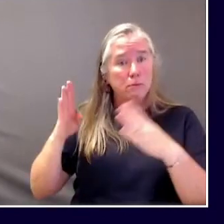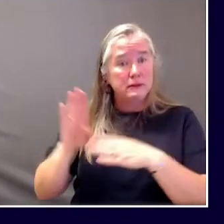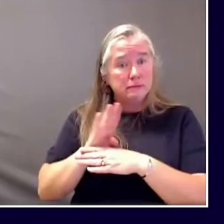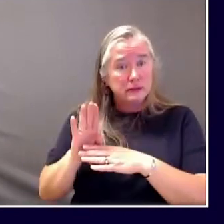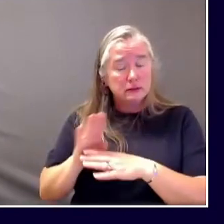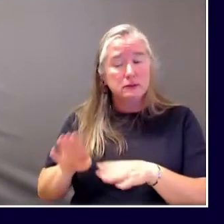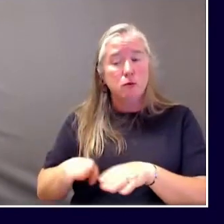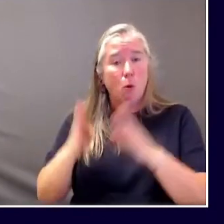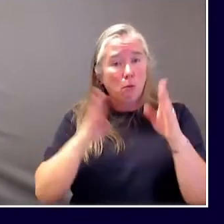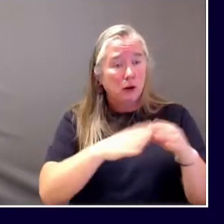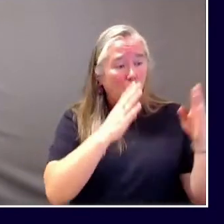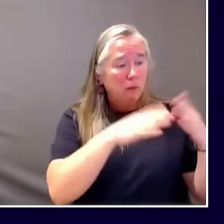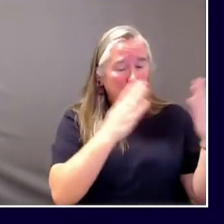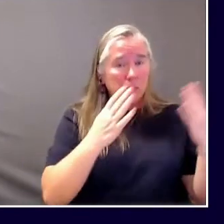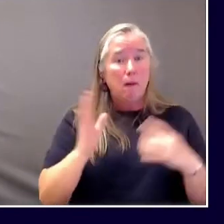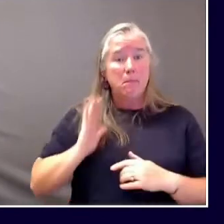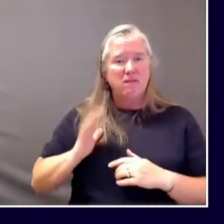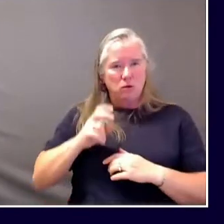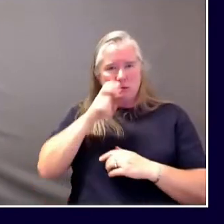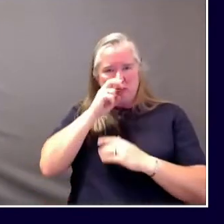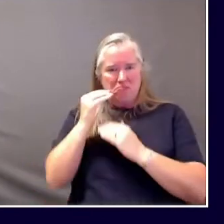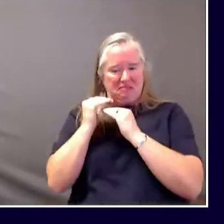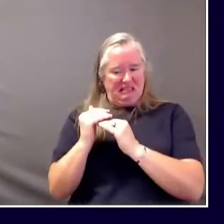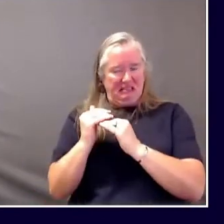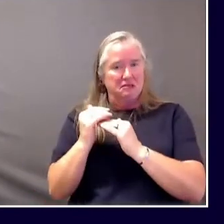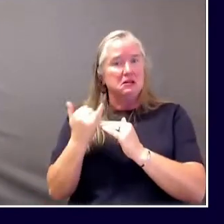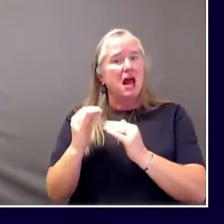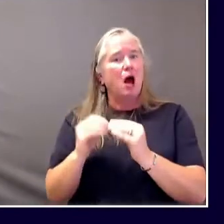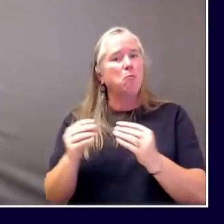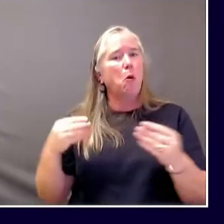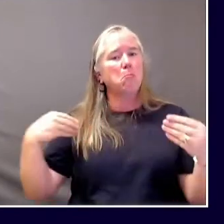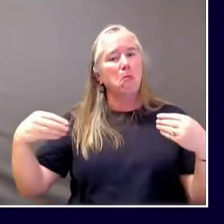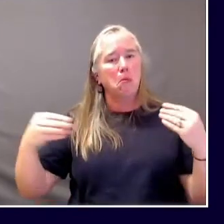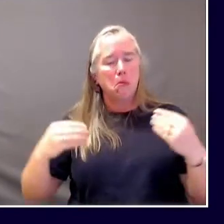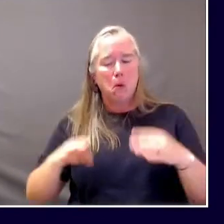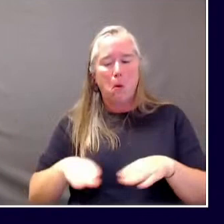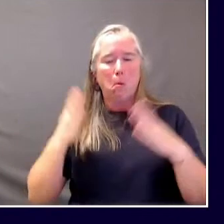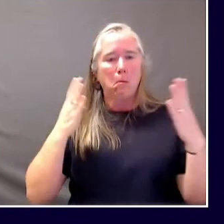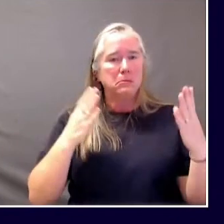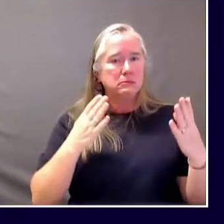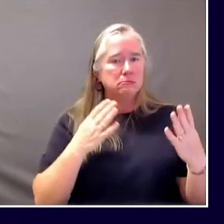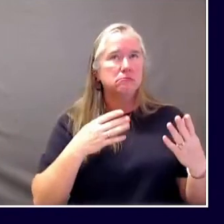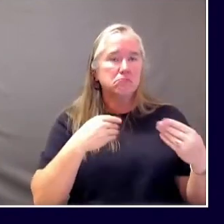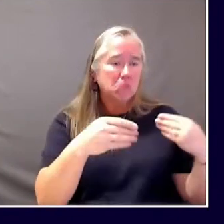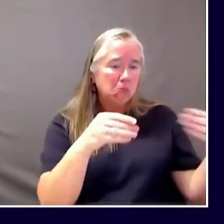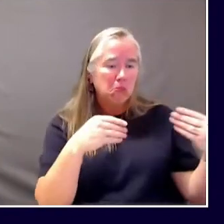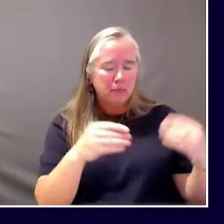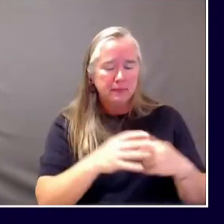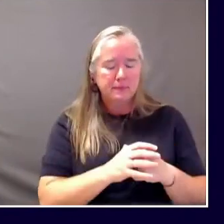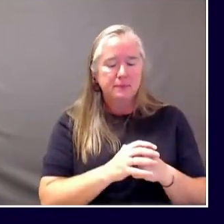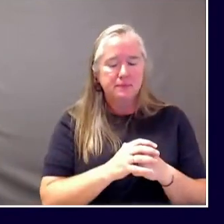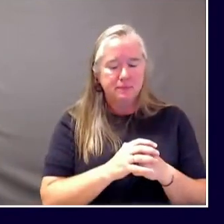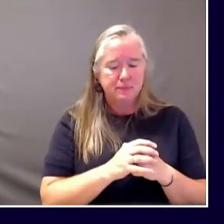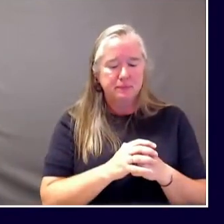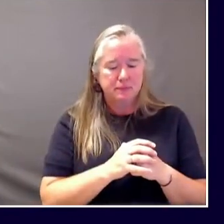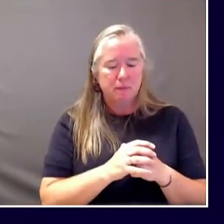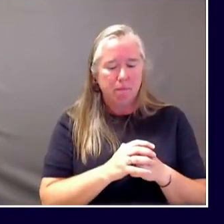business restrictions and